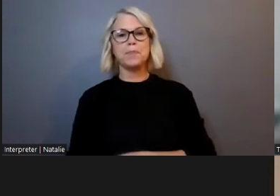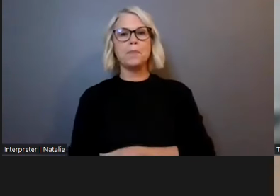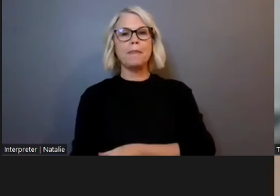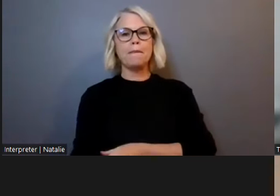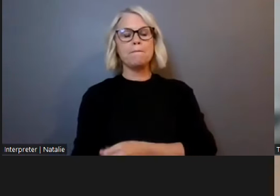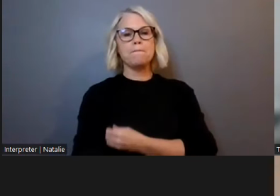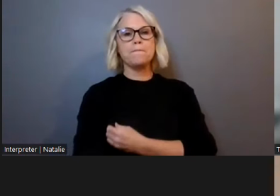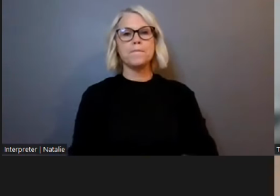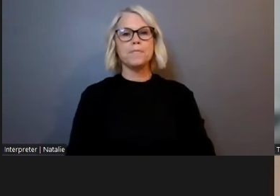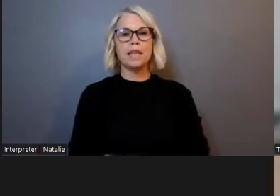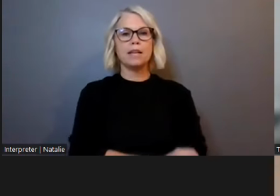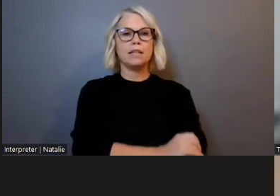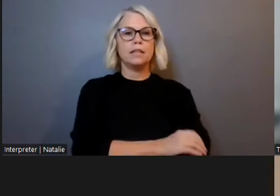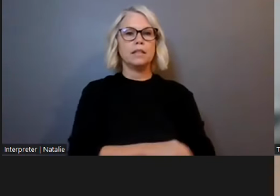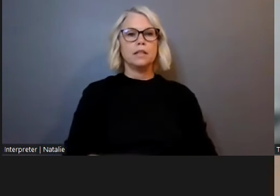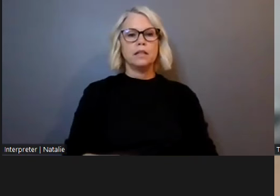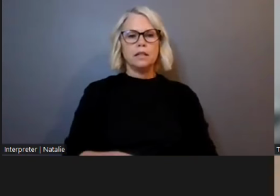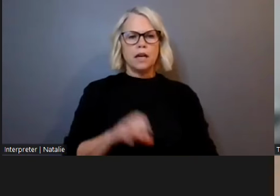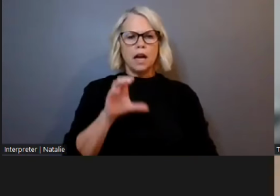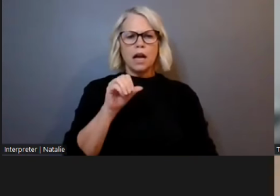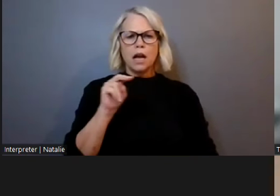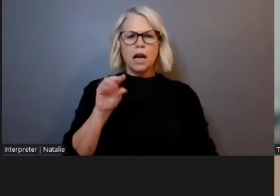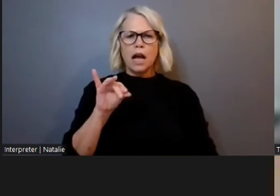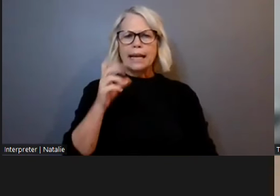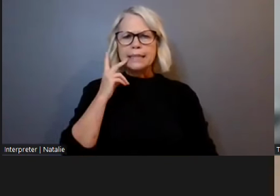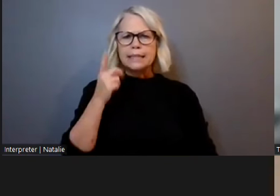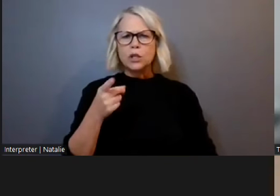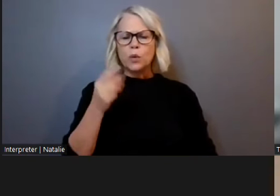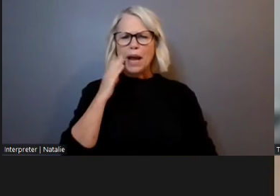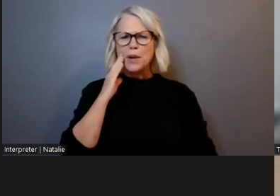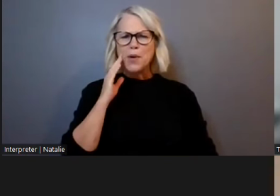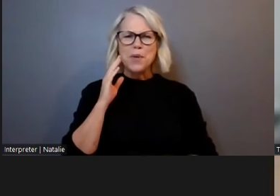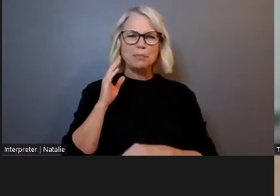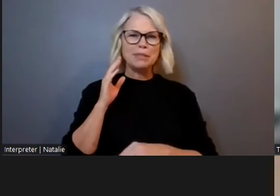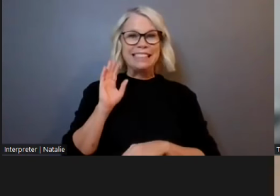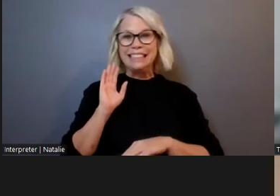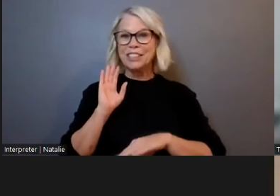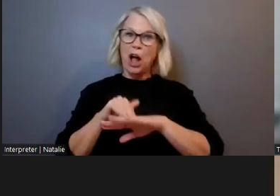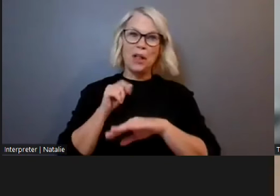Connie, I see you on. Do you have any updates?